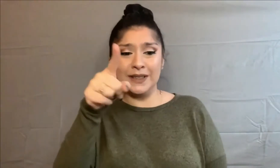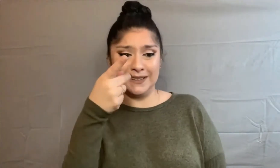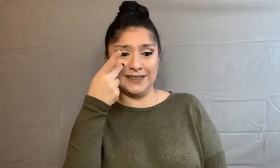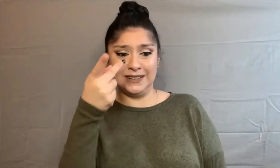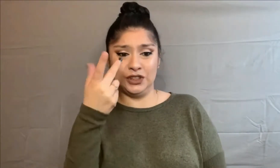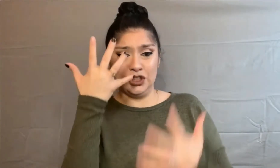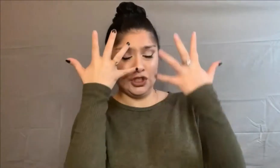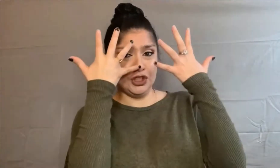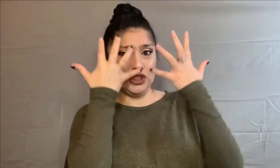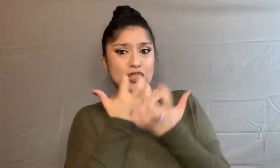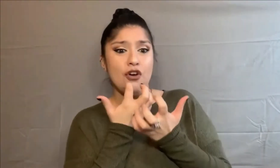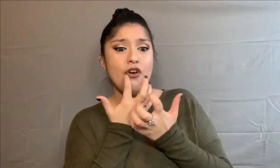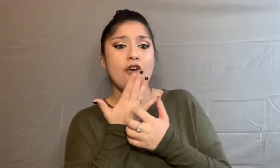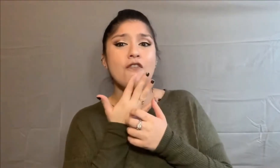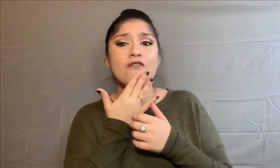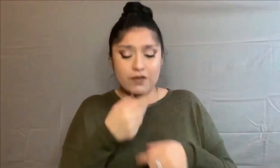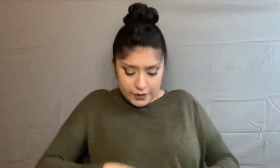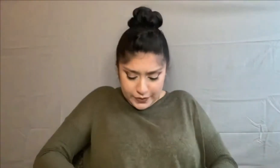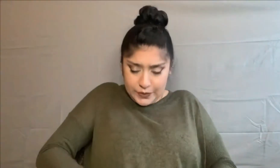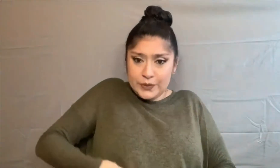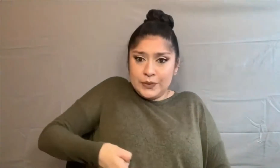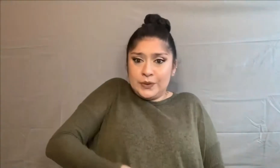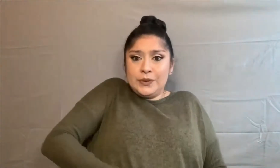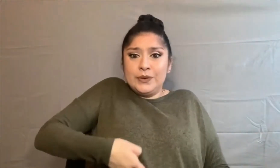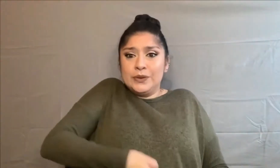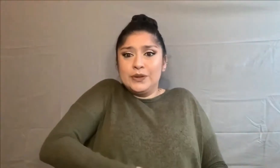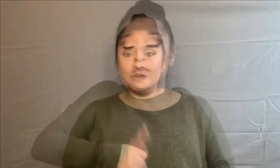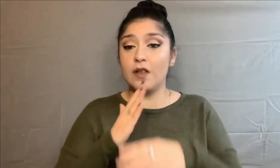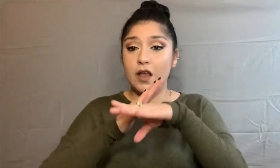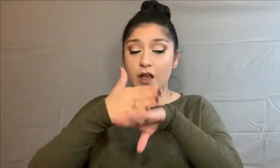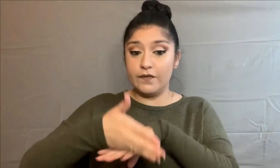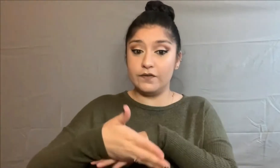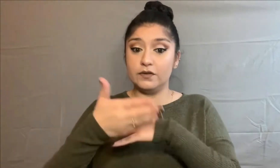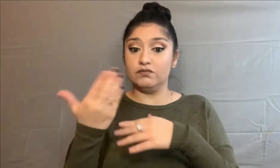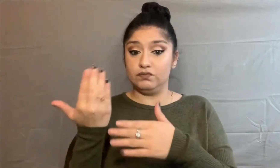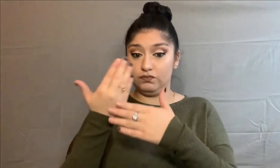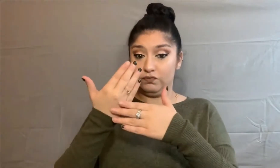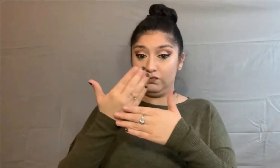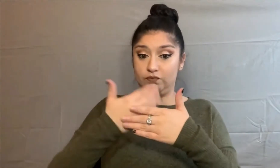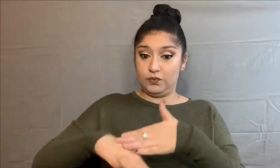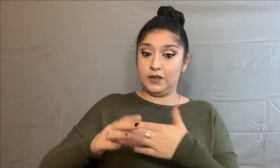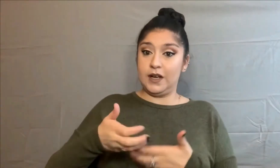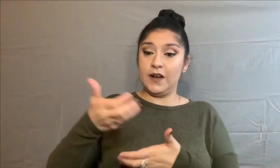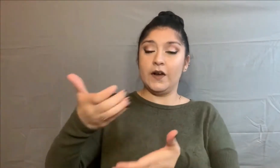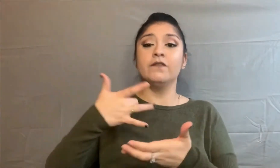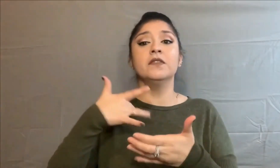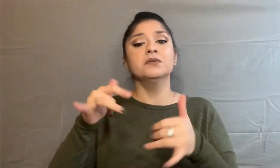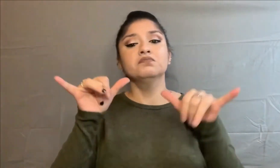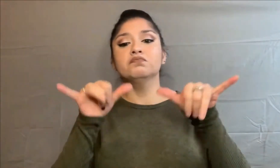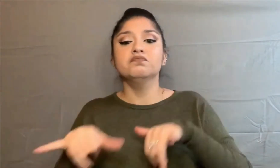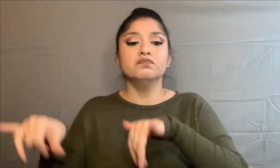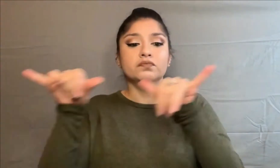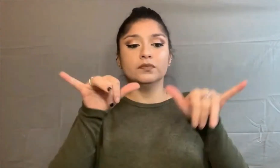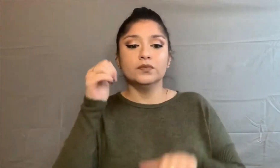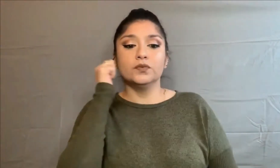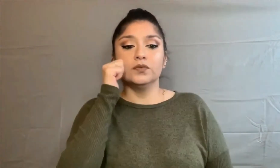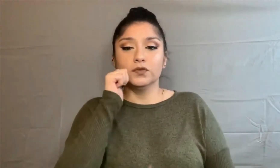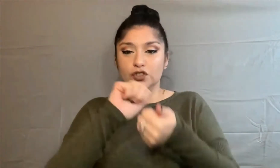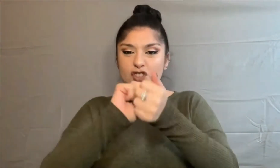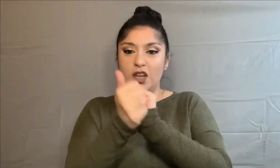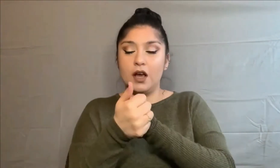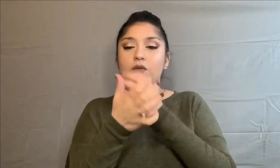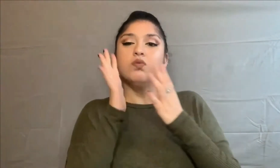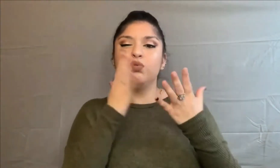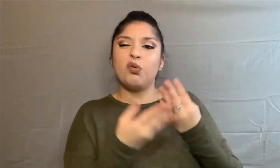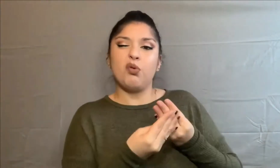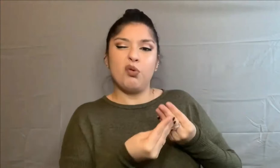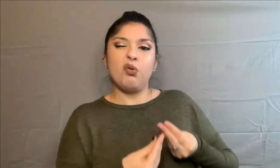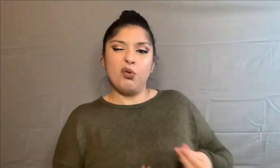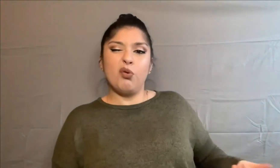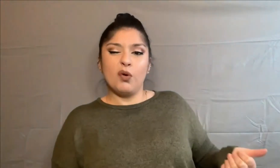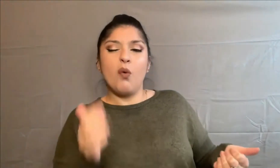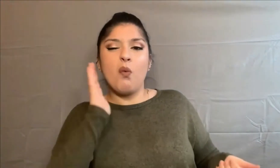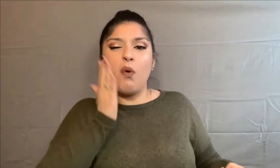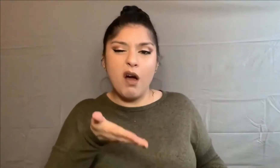You might also see a dark line down your abdomen (linea nigra). These skin changes are common and usually fade after delivery.